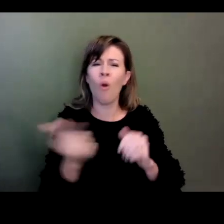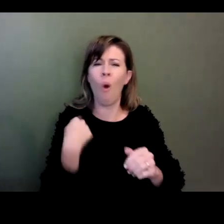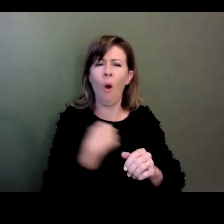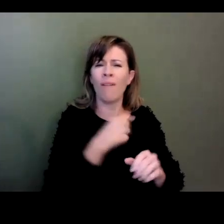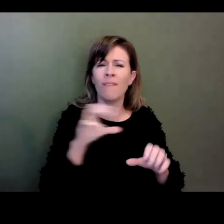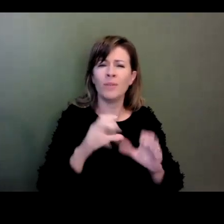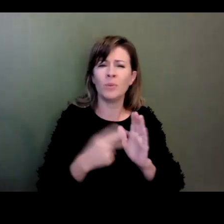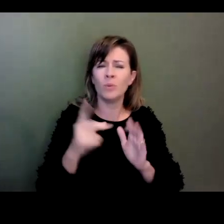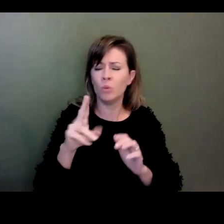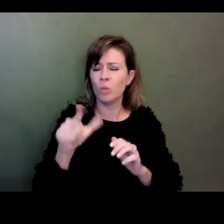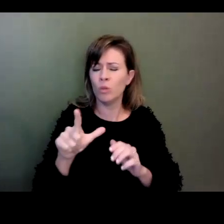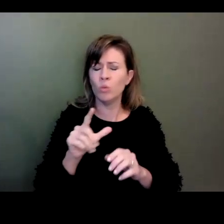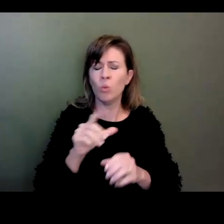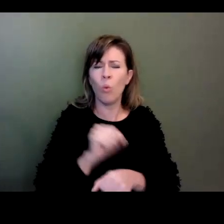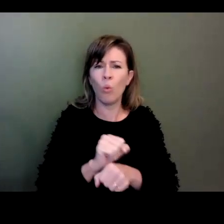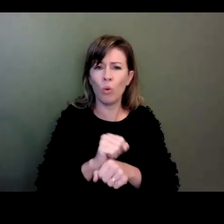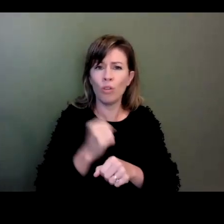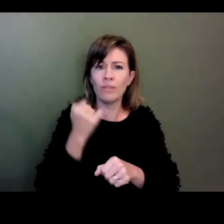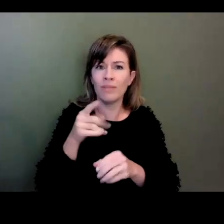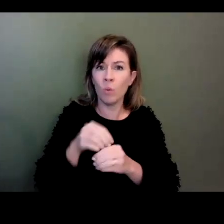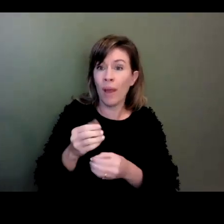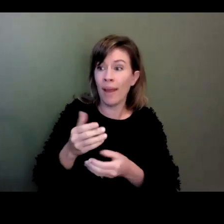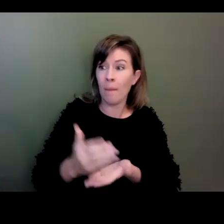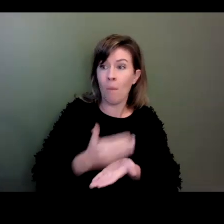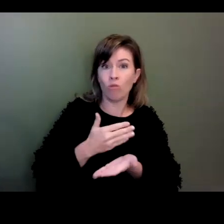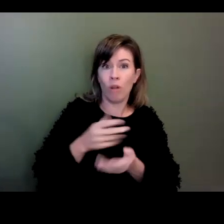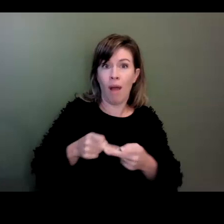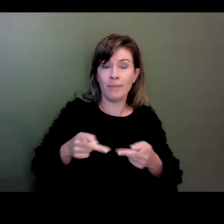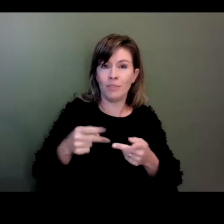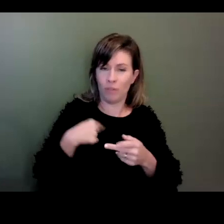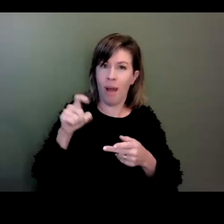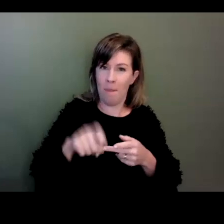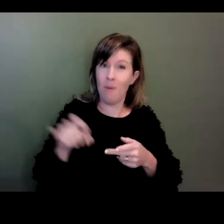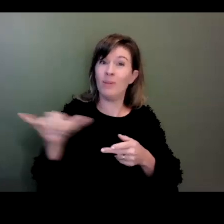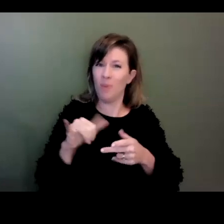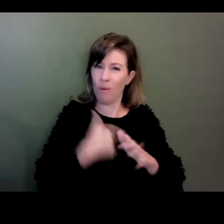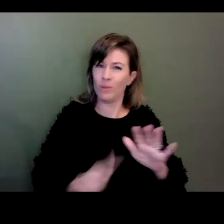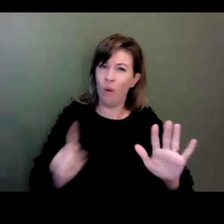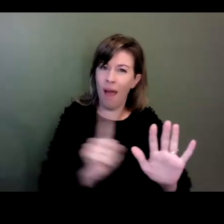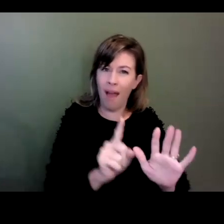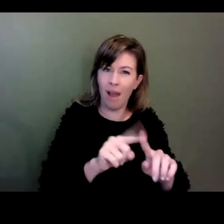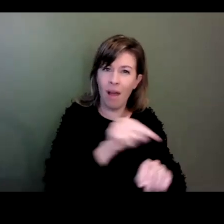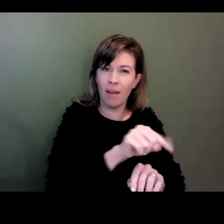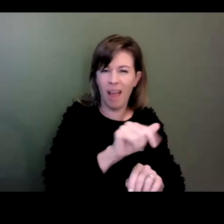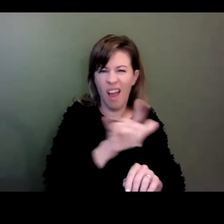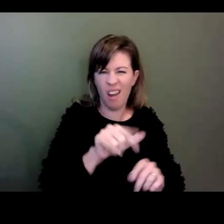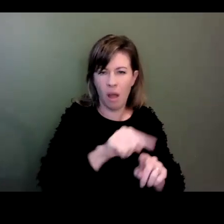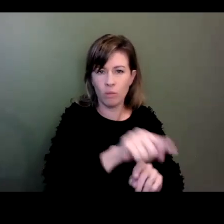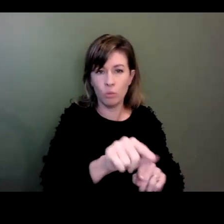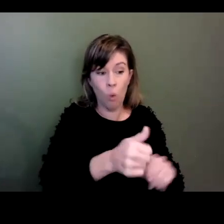positions, you also need to be an ally to certain groups too, and we think more intersectional about that. But